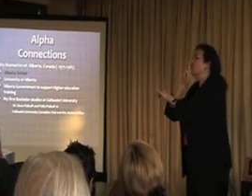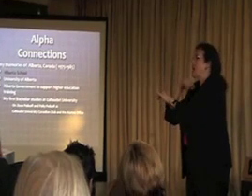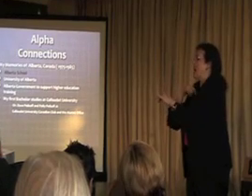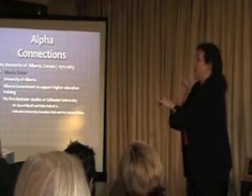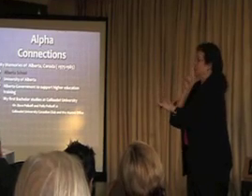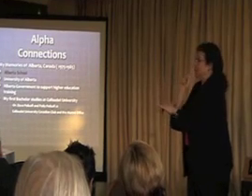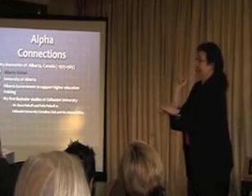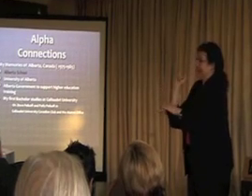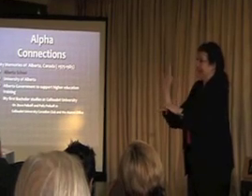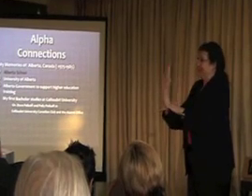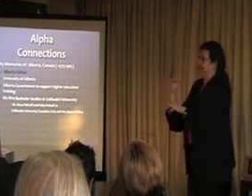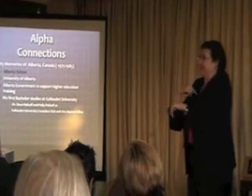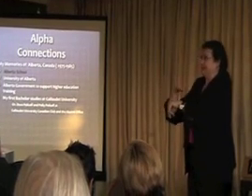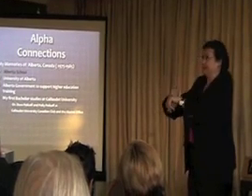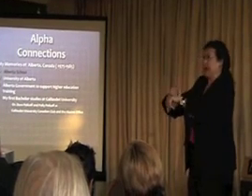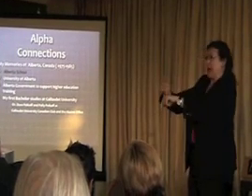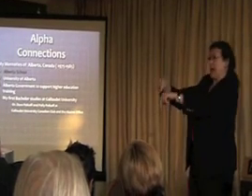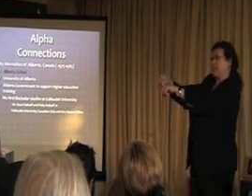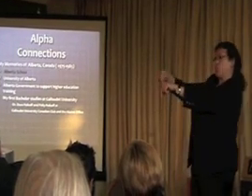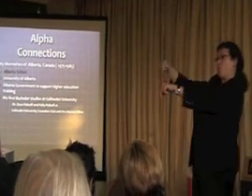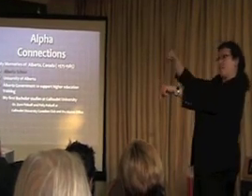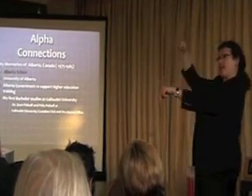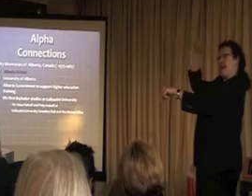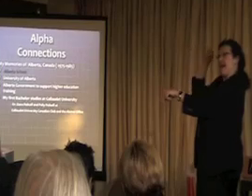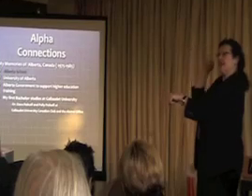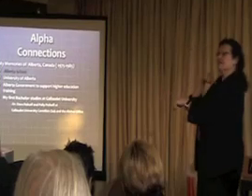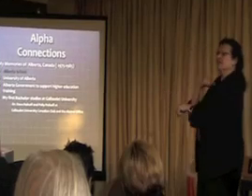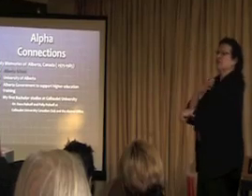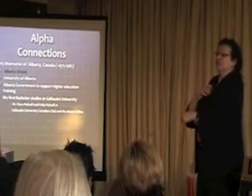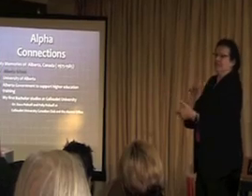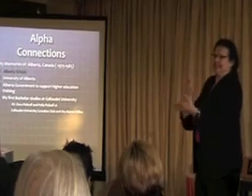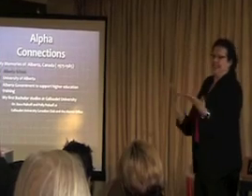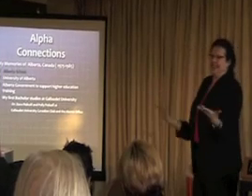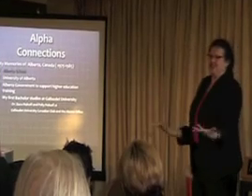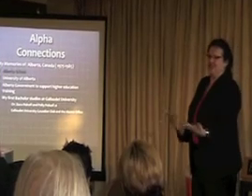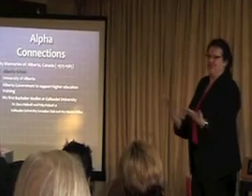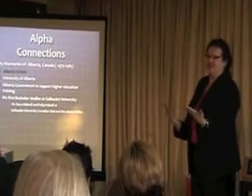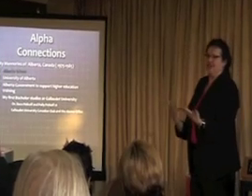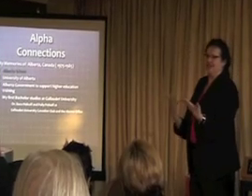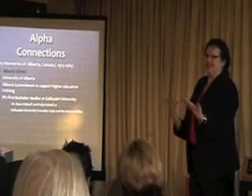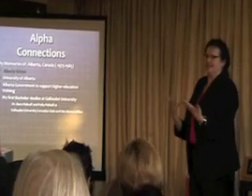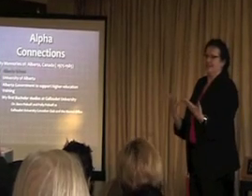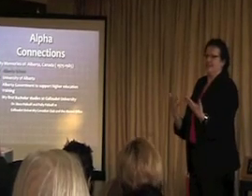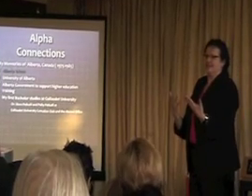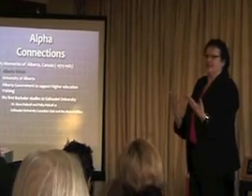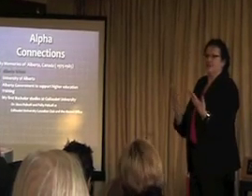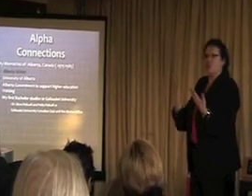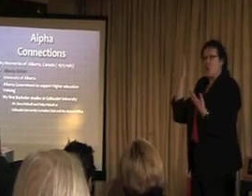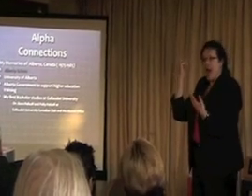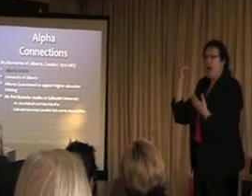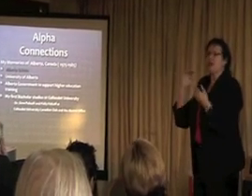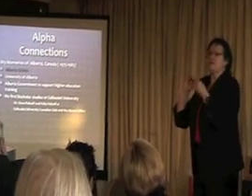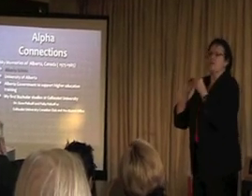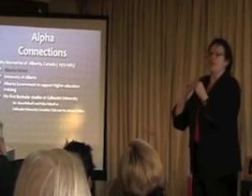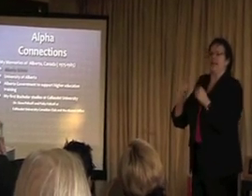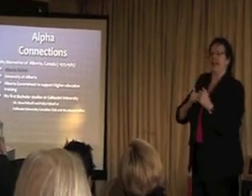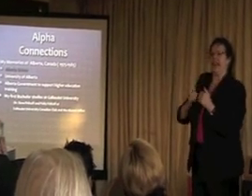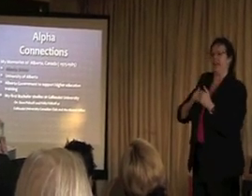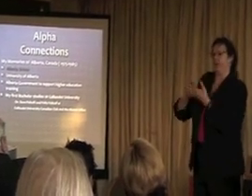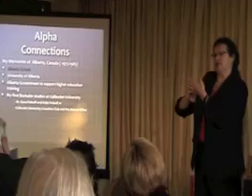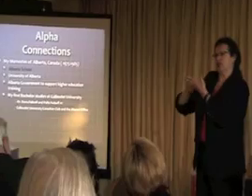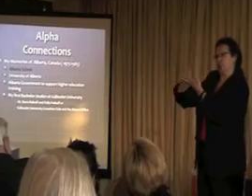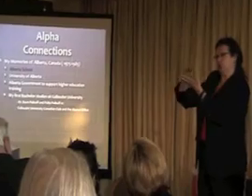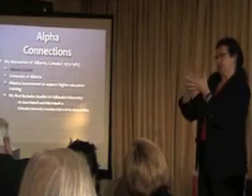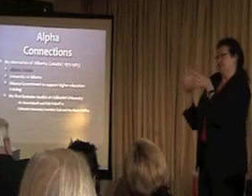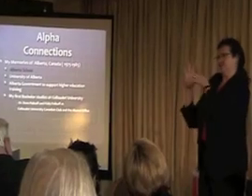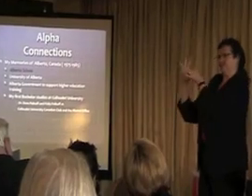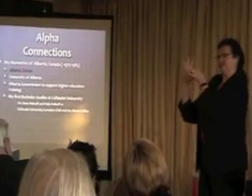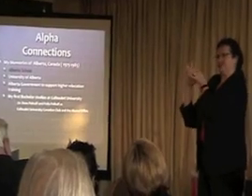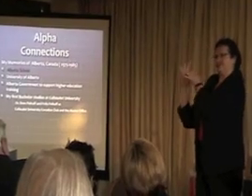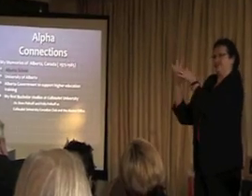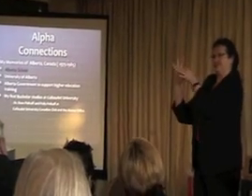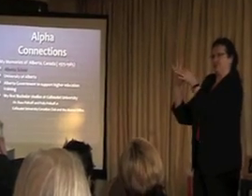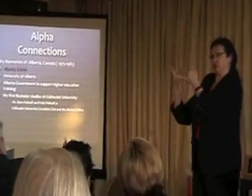I'm not sure if I go back in time, I think that I wish that I was here because I wish